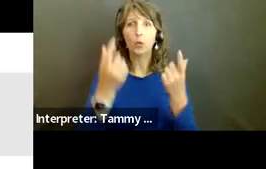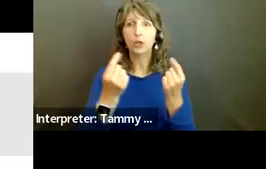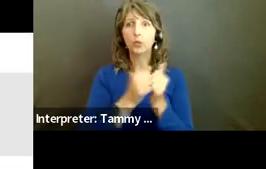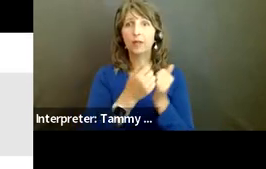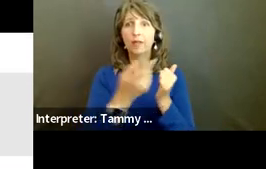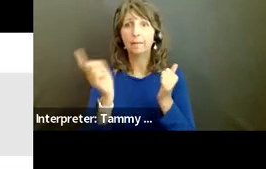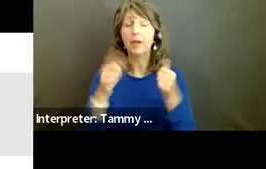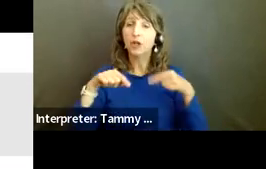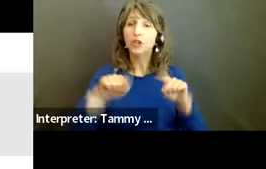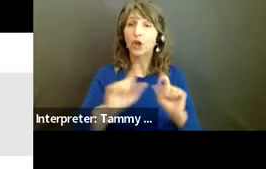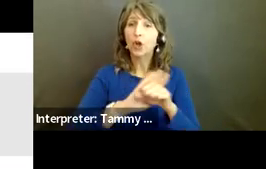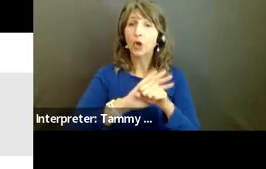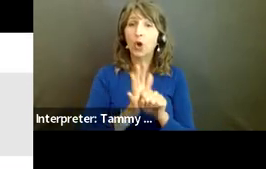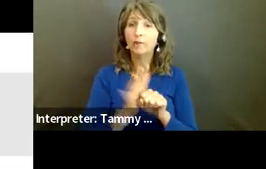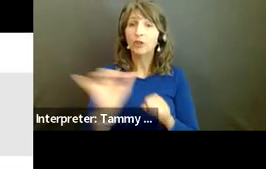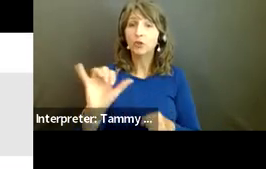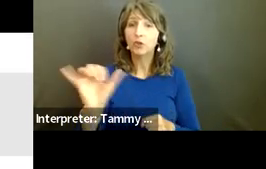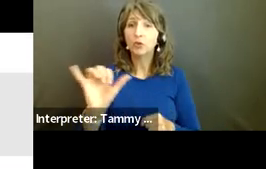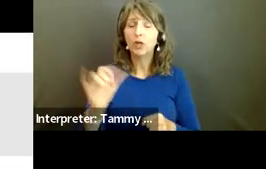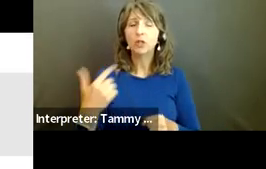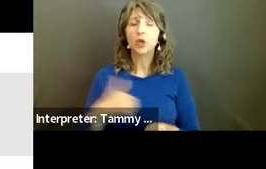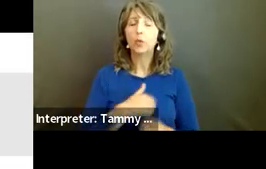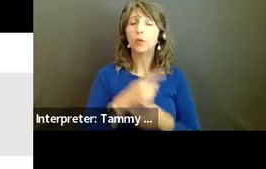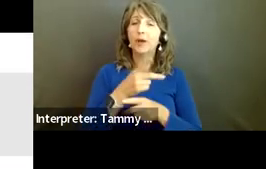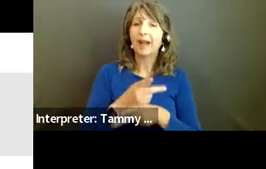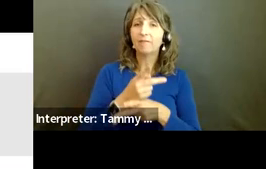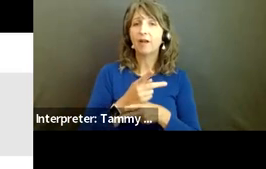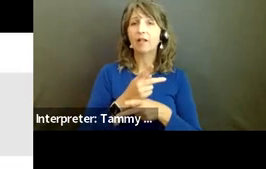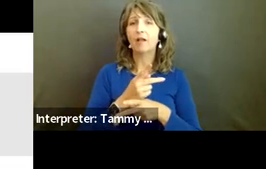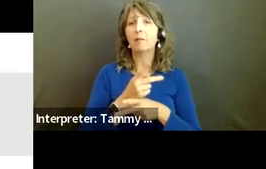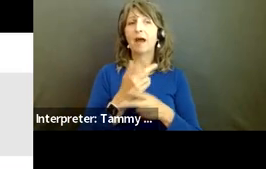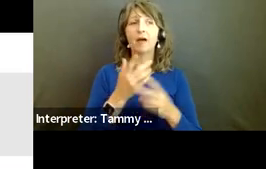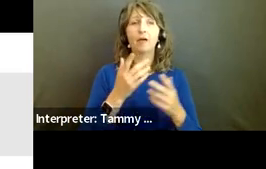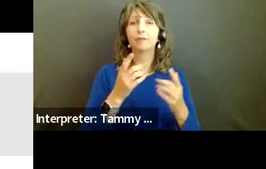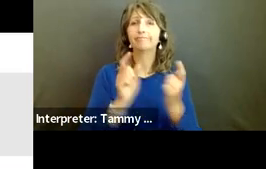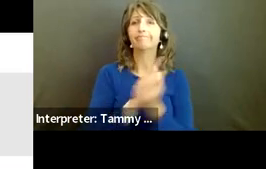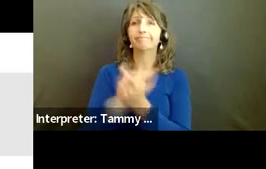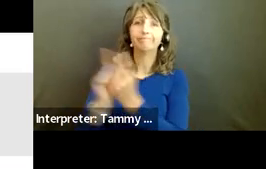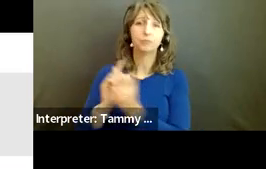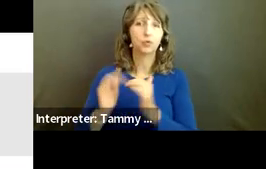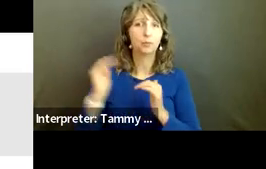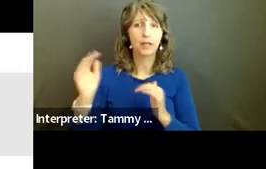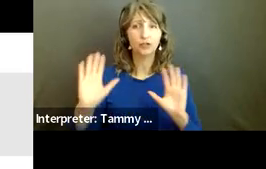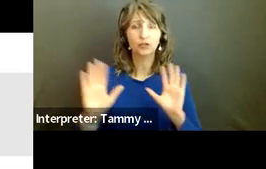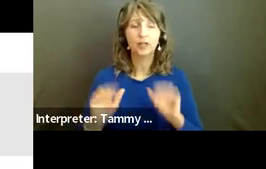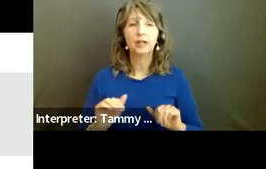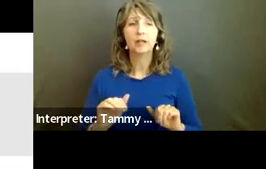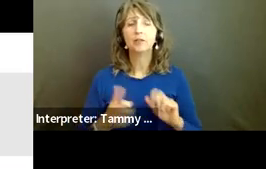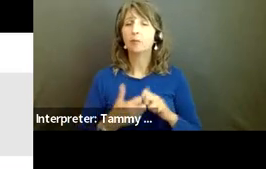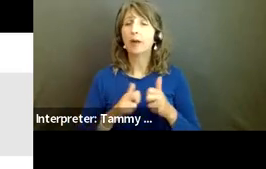And there was a problem with who are these people? How can we get them hooked up with the services that they need and how can we get them hooked up with the services that they need and how can we get them hooked up with the services that they need?